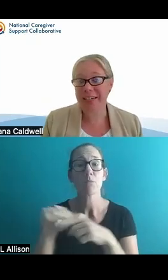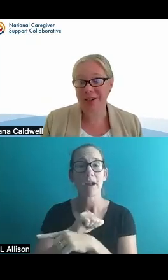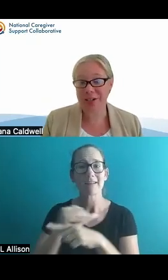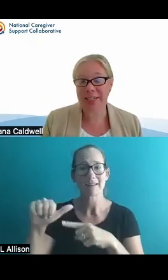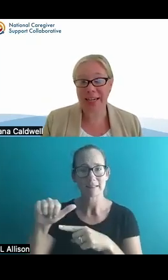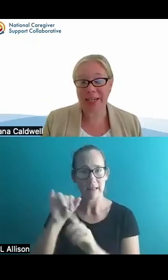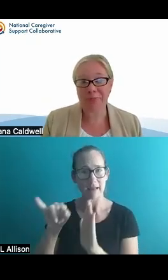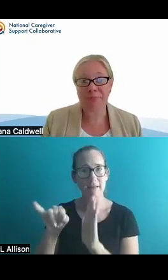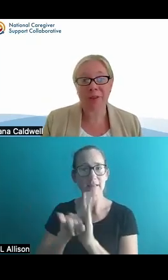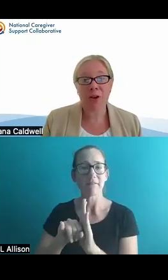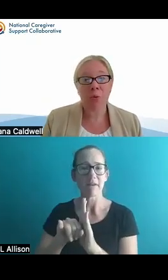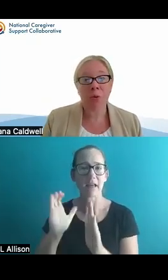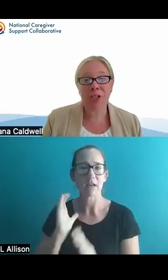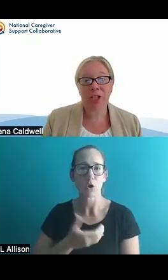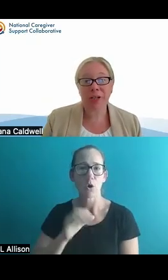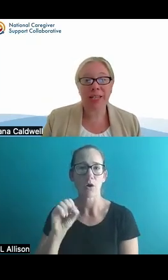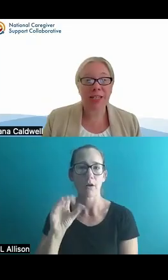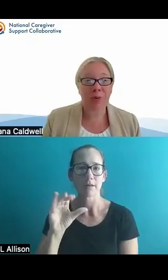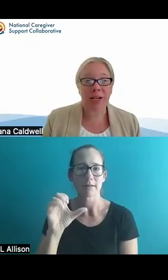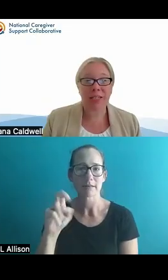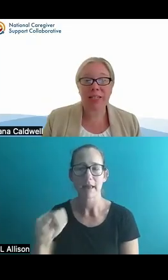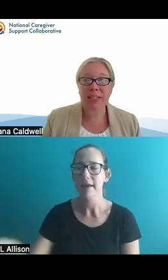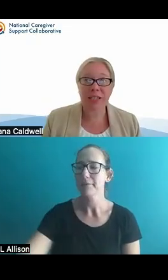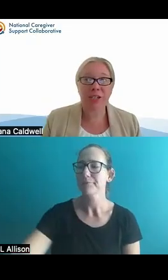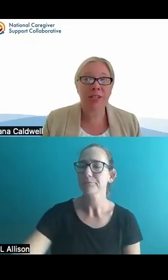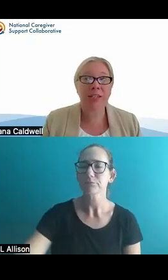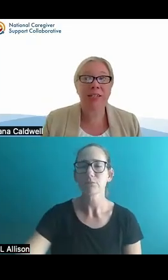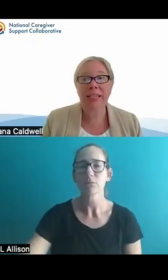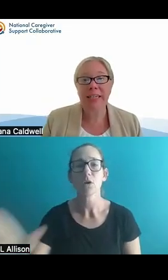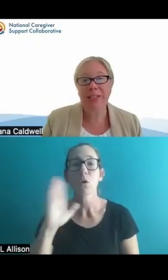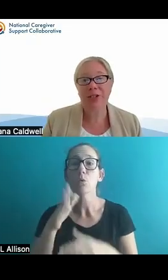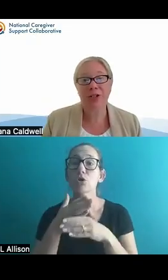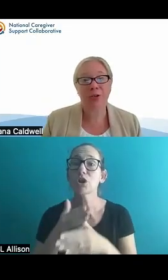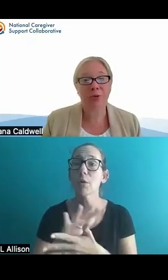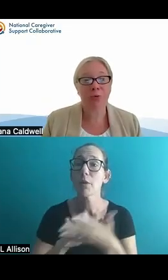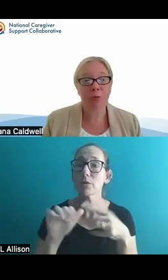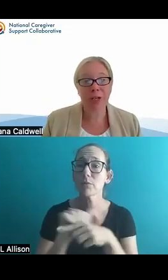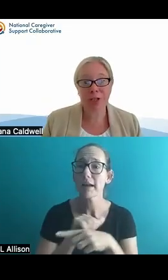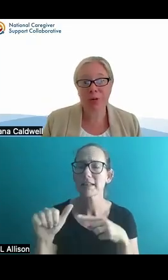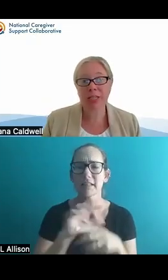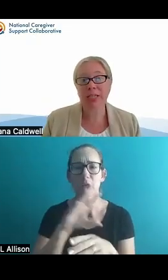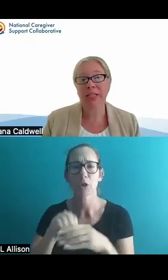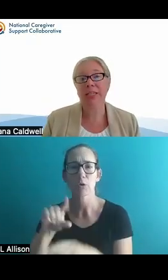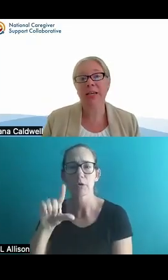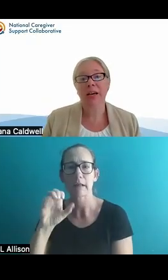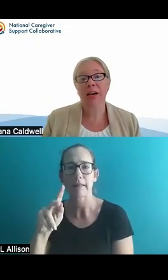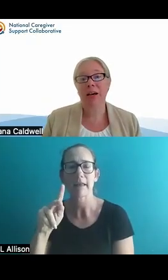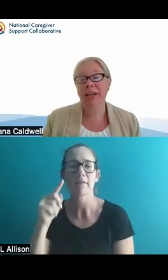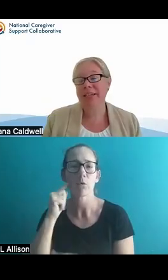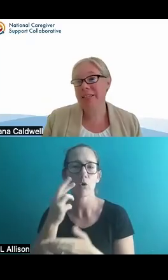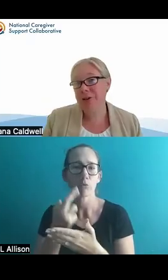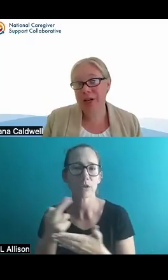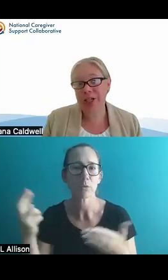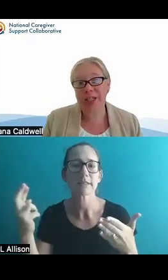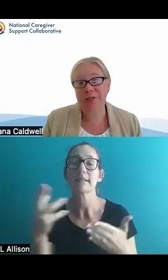in our scan. We will be sharing these practices including links to resources and considerations